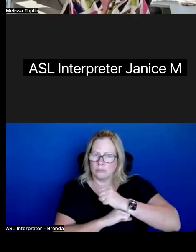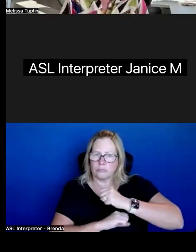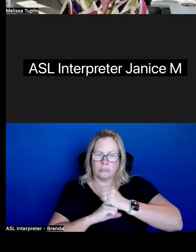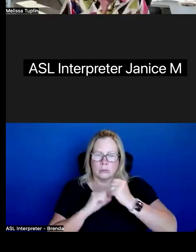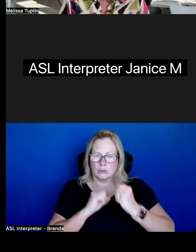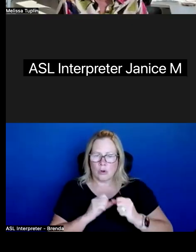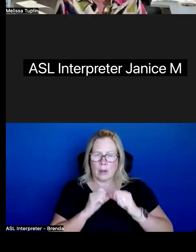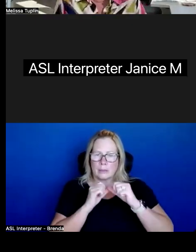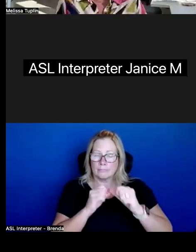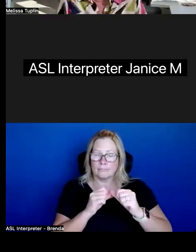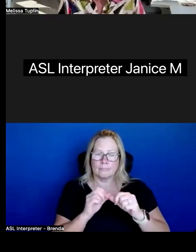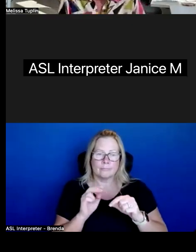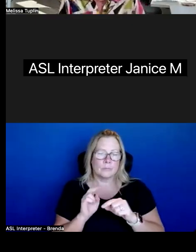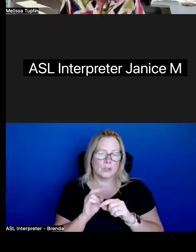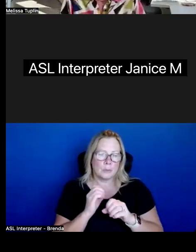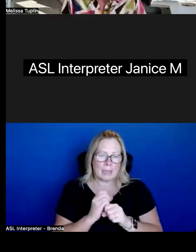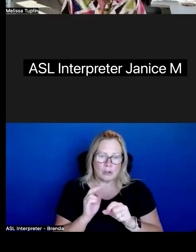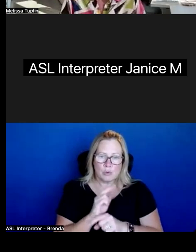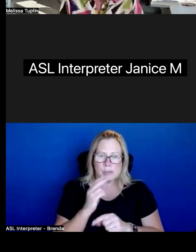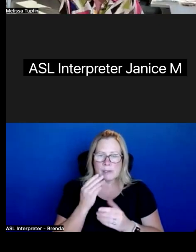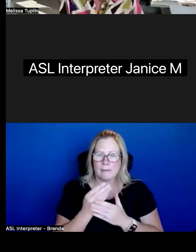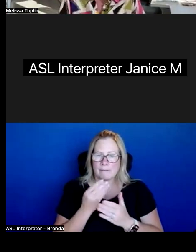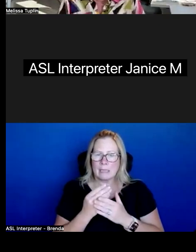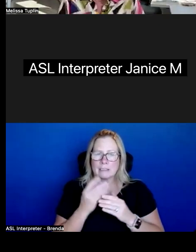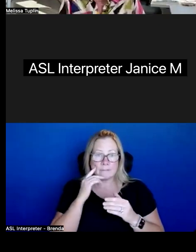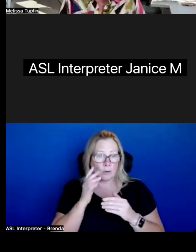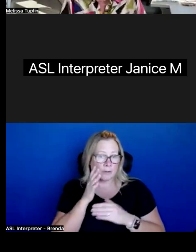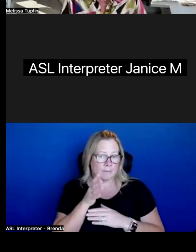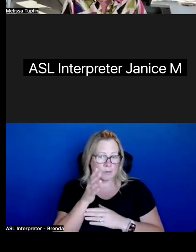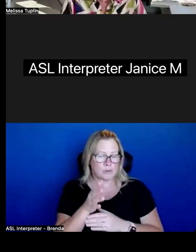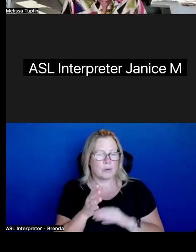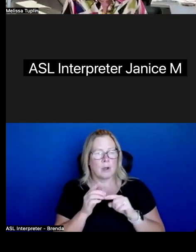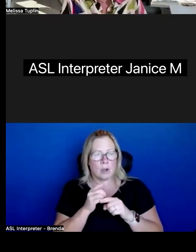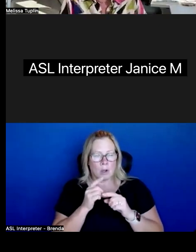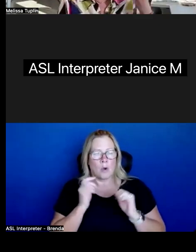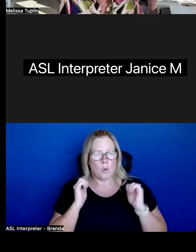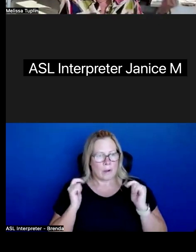We are all deeply aware of the challenges that exist in the sector, so what are the